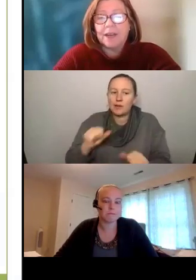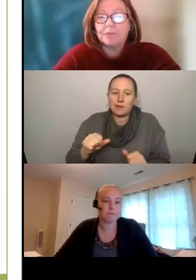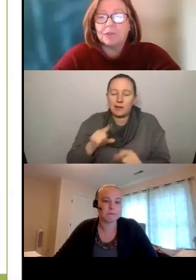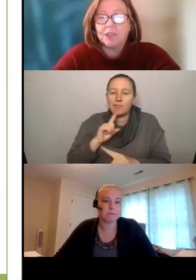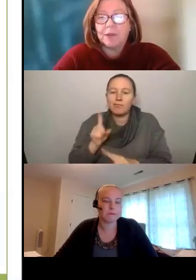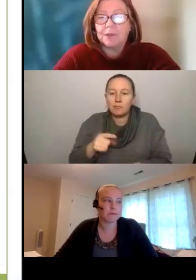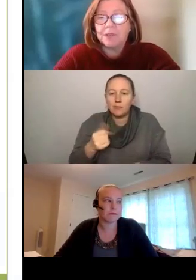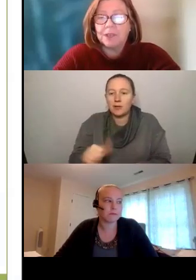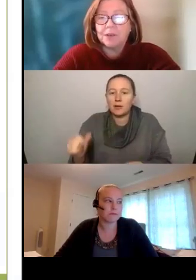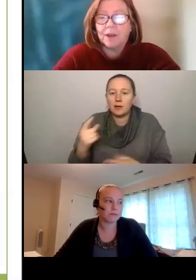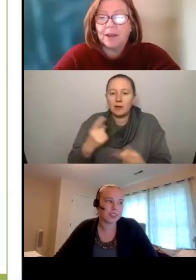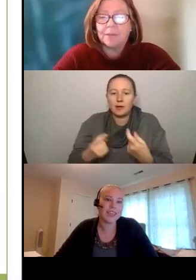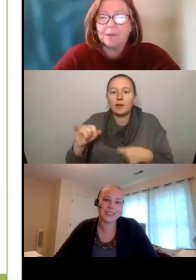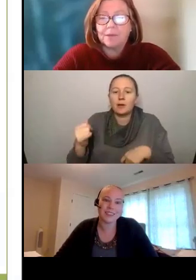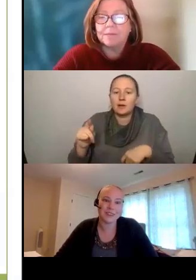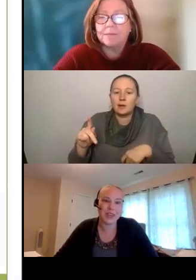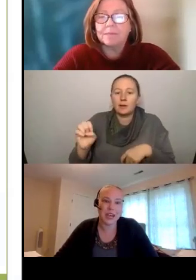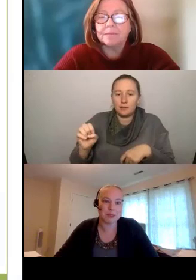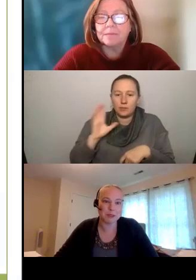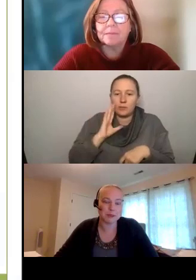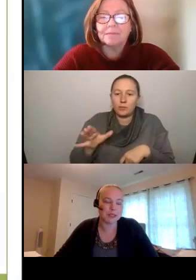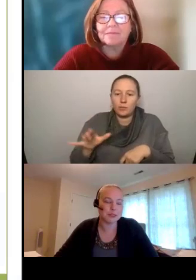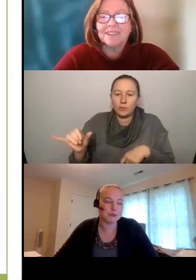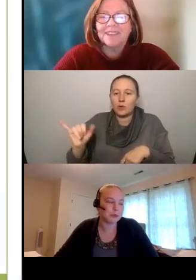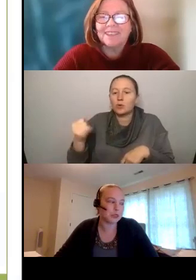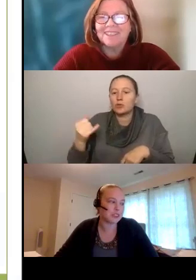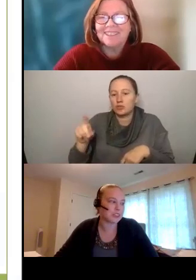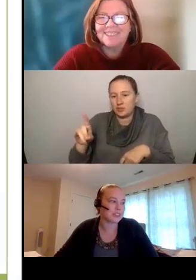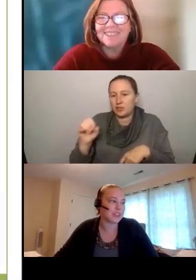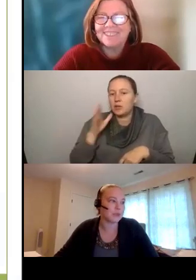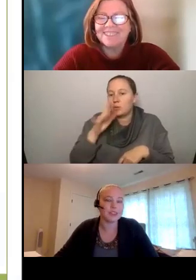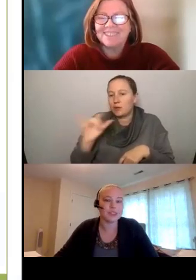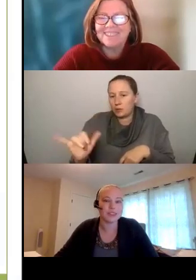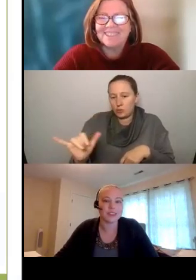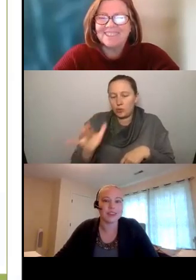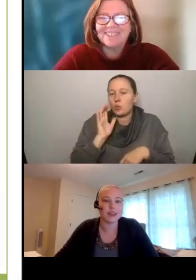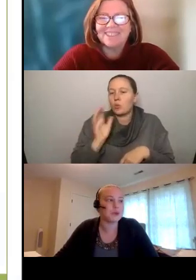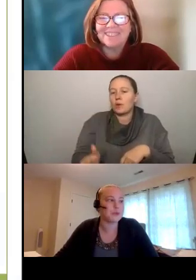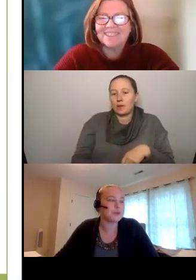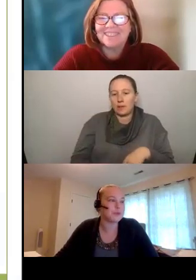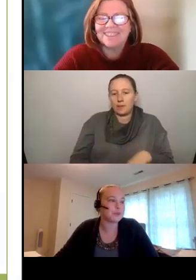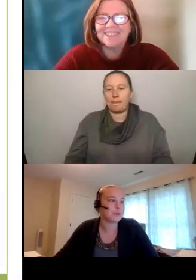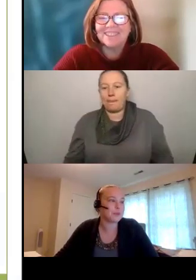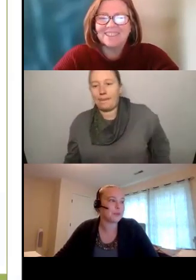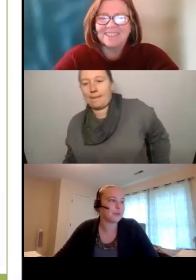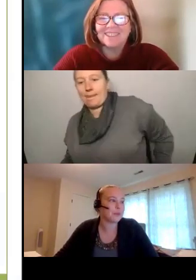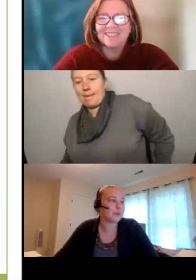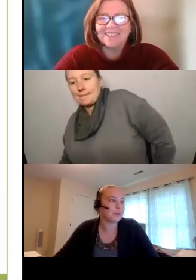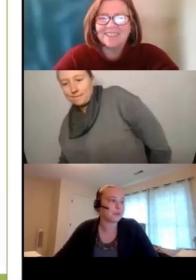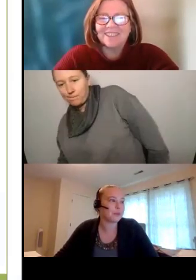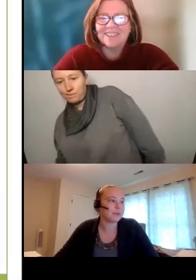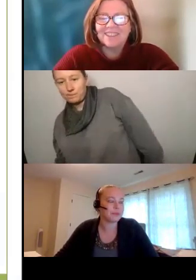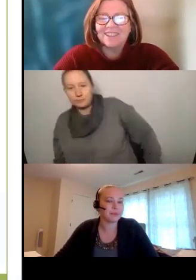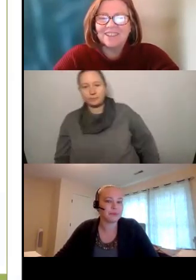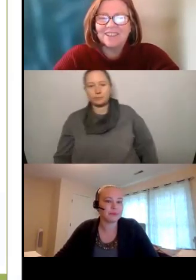and I'm sure Jade would too, at the booth. Jade Blevins: Yes, absolutely. We'll discuss that. We can discuss that there. Joe Schumaker: All right. Thank you.